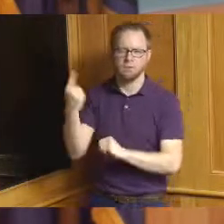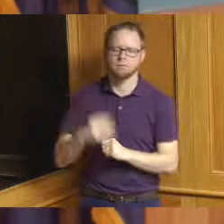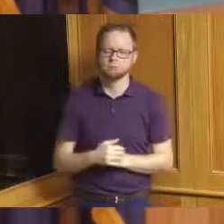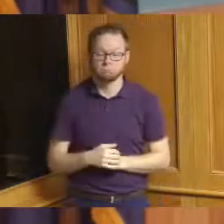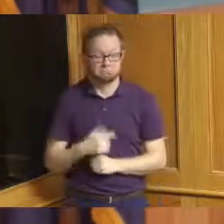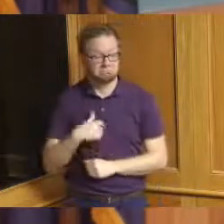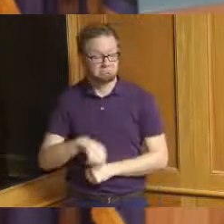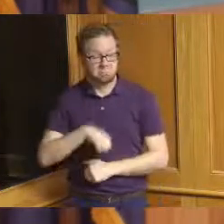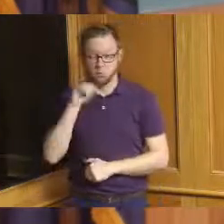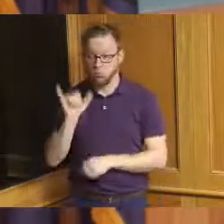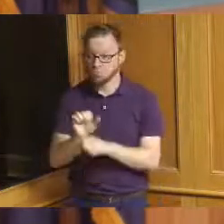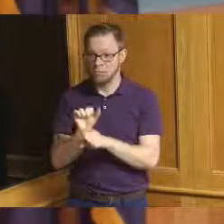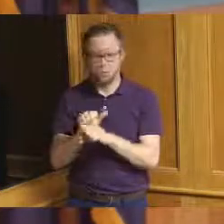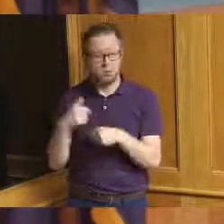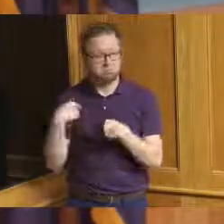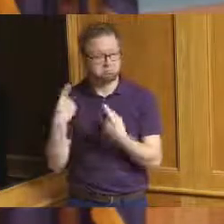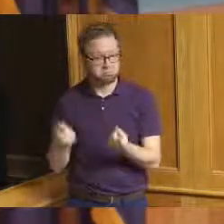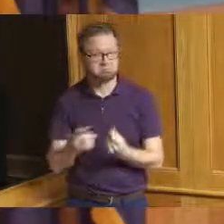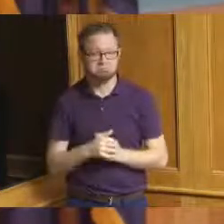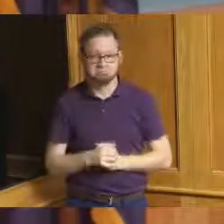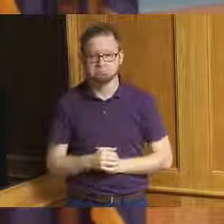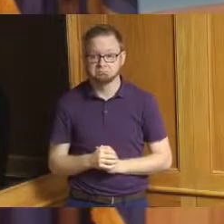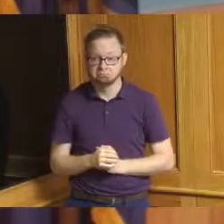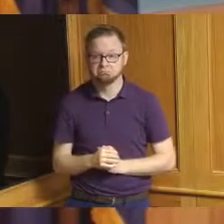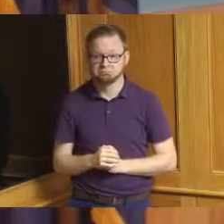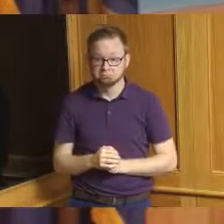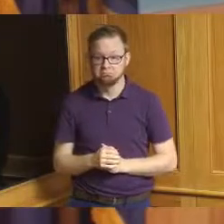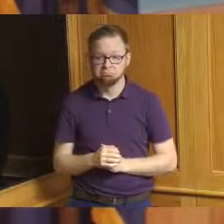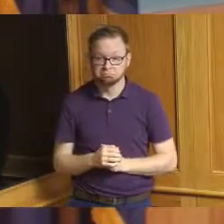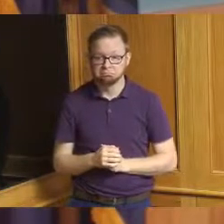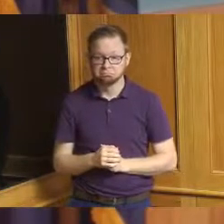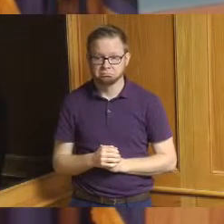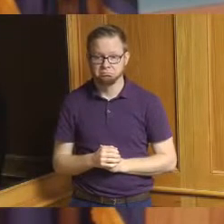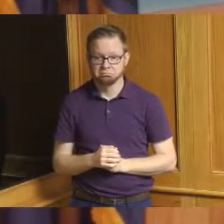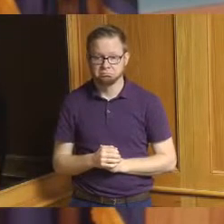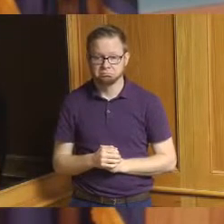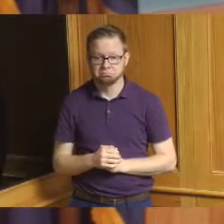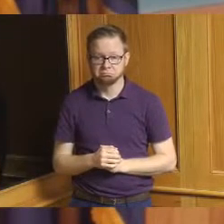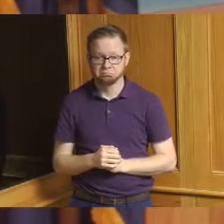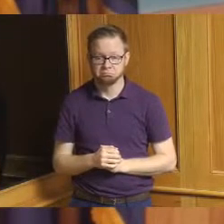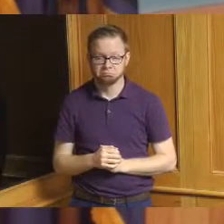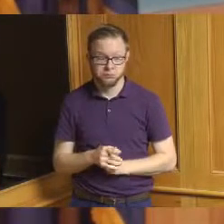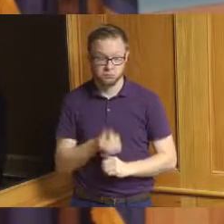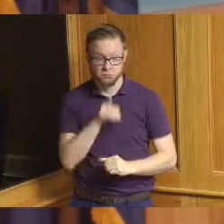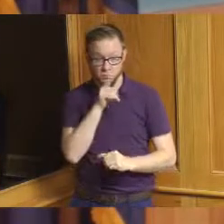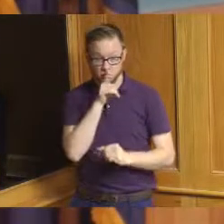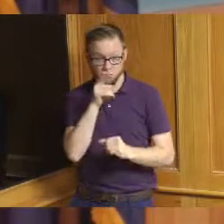that we've been able to do and i am even prouder that the things that i ran on